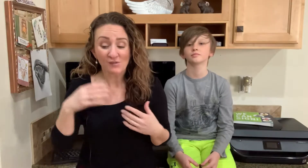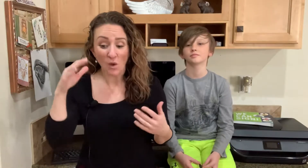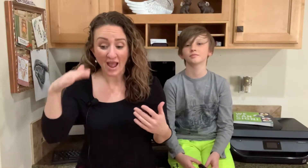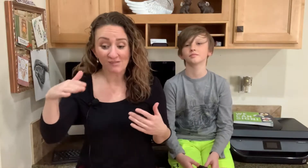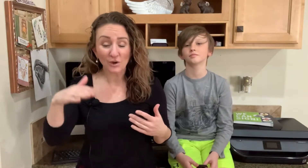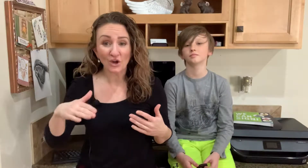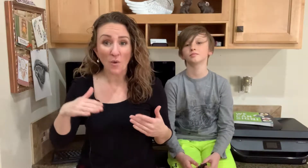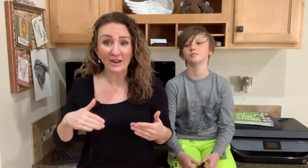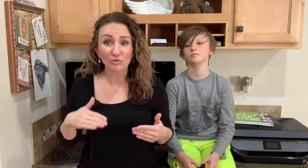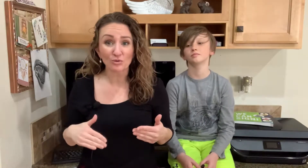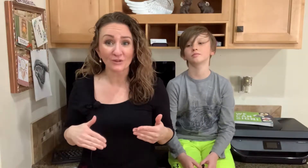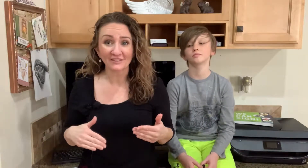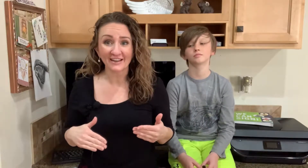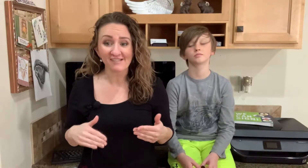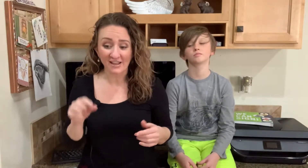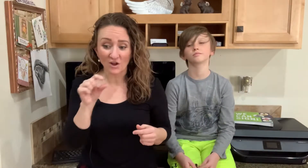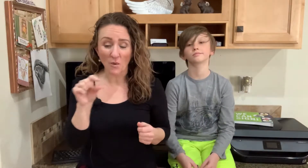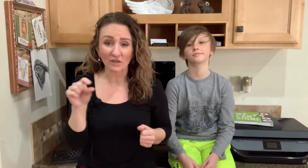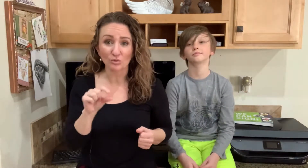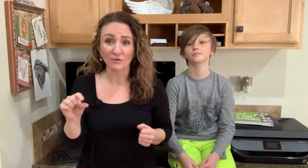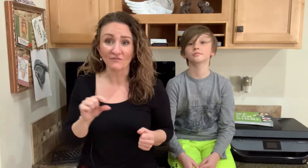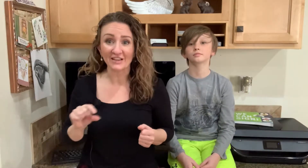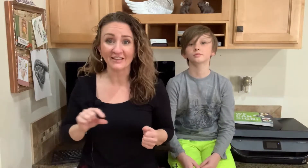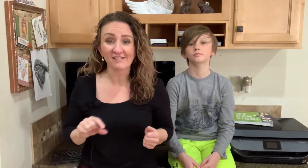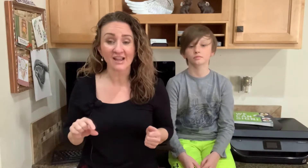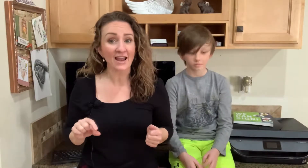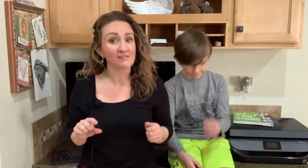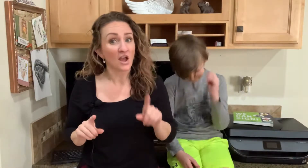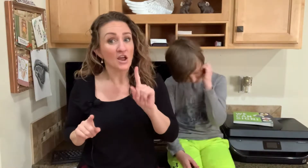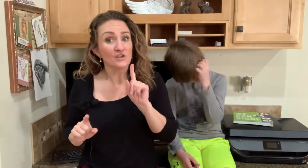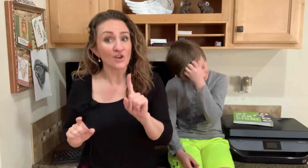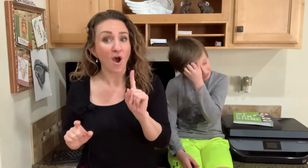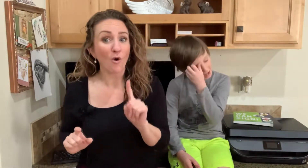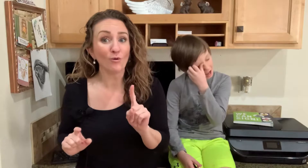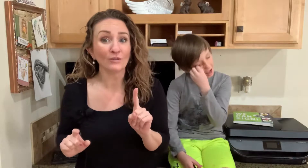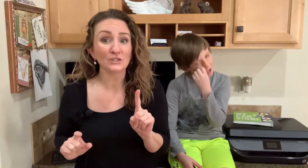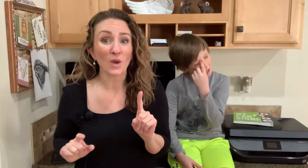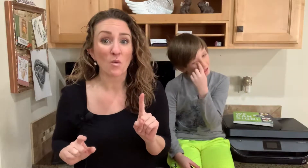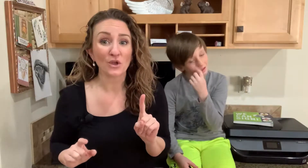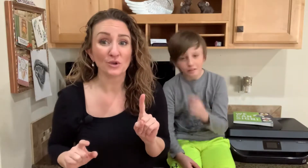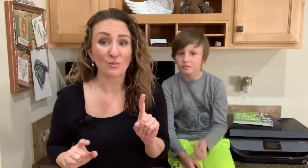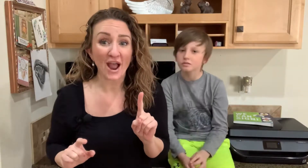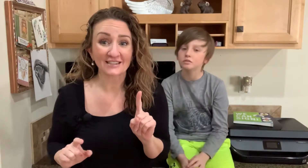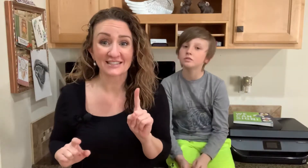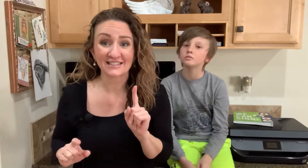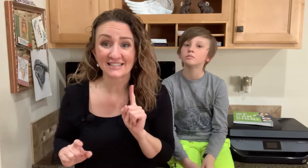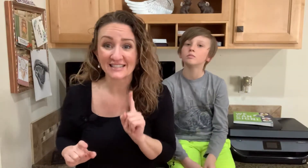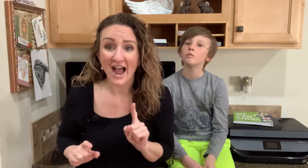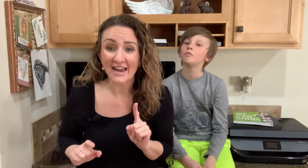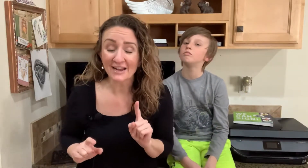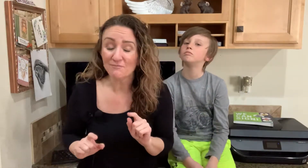So as we're going through the list and going through the feelings signs, not only do I want you to practice the sign,